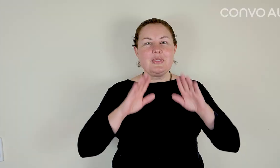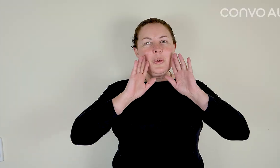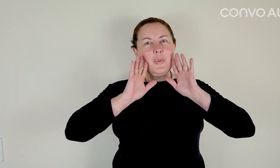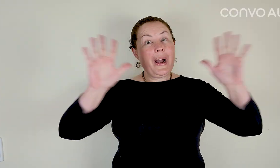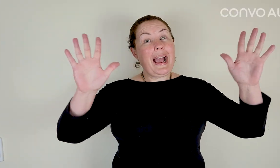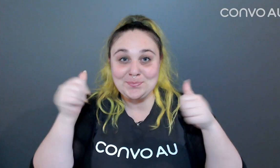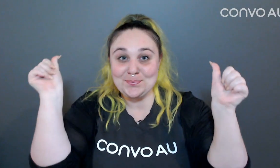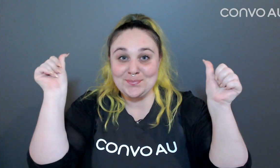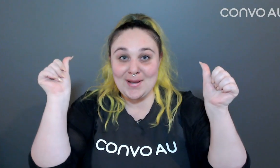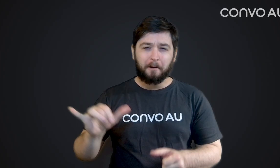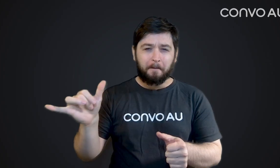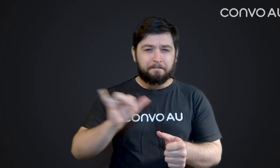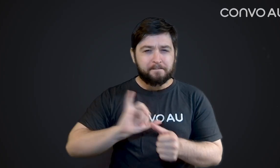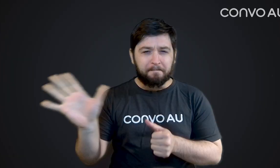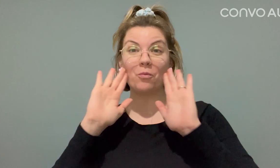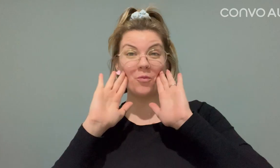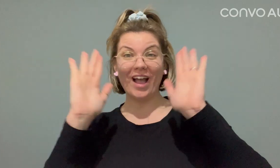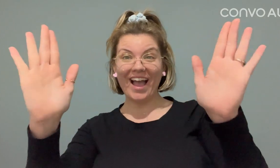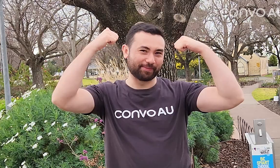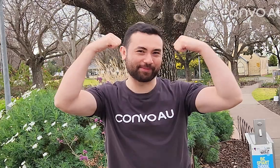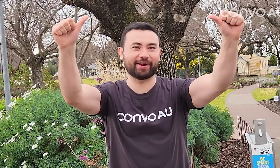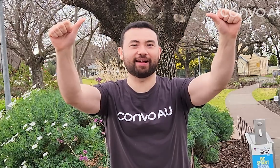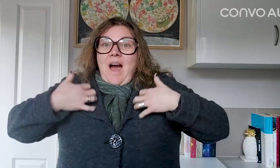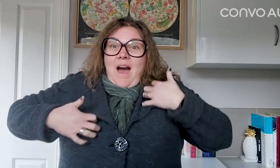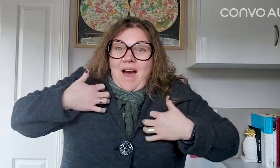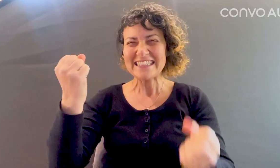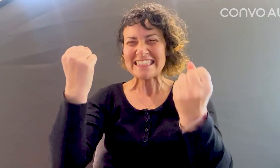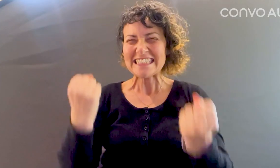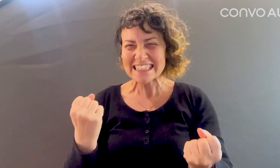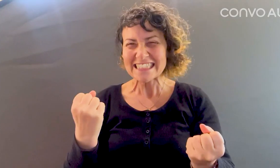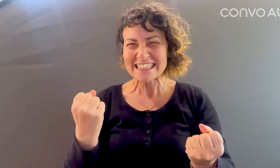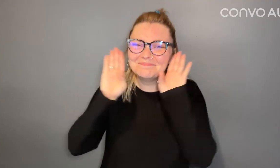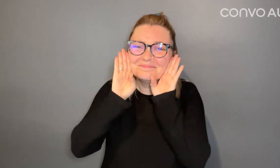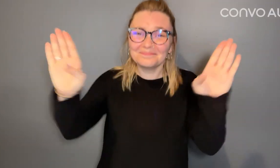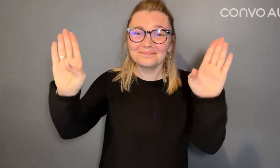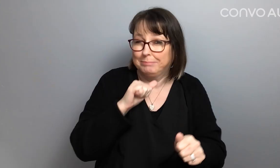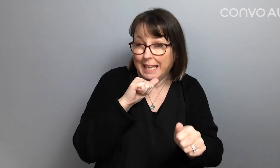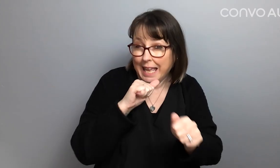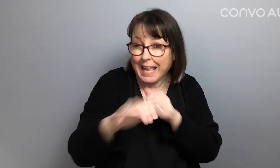Wow! Pah! Awesome! Wow! Pah! Exciting! Yes! Amazing! Excellent!